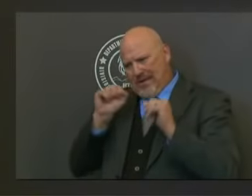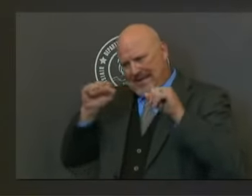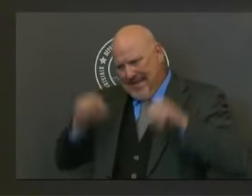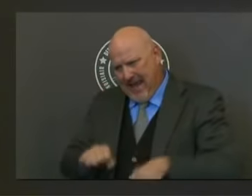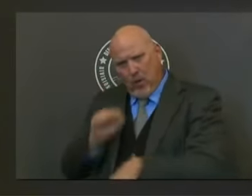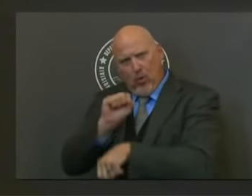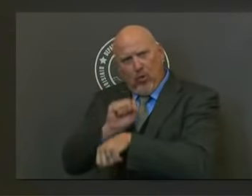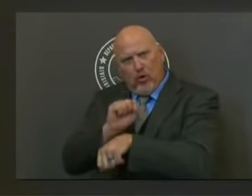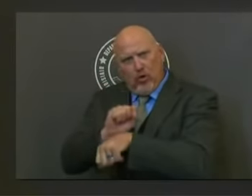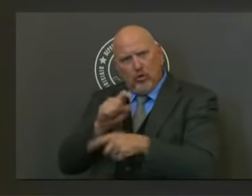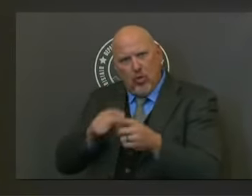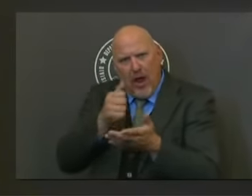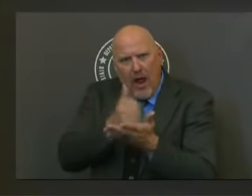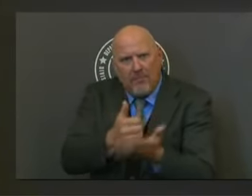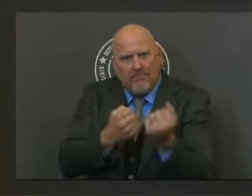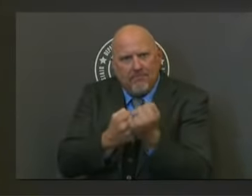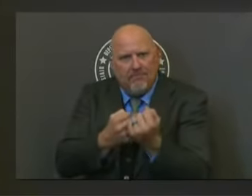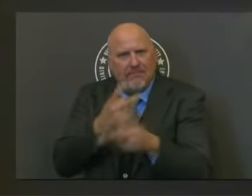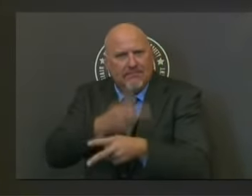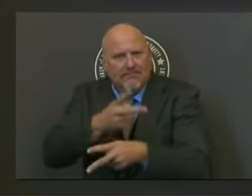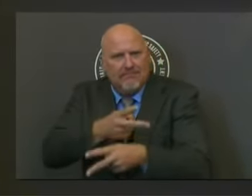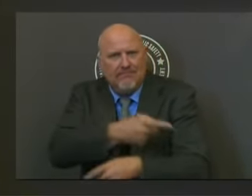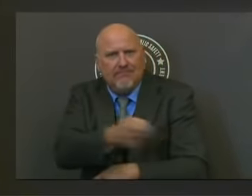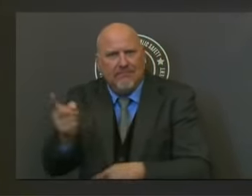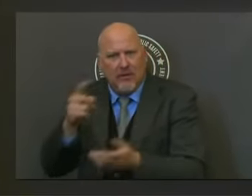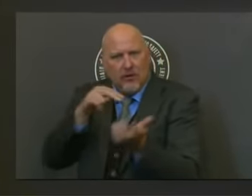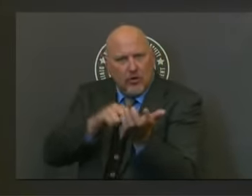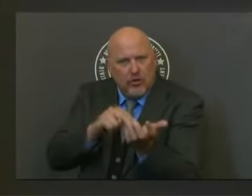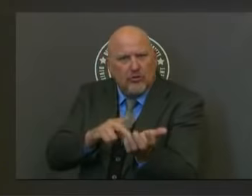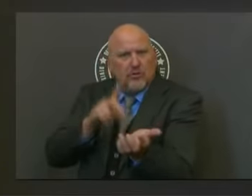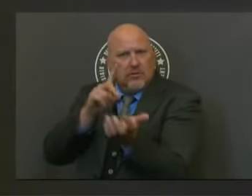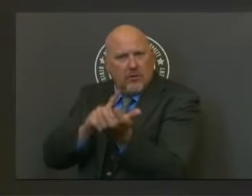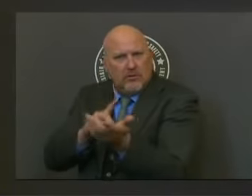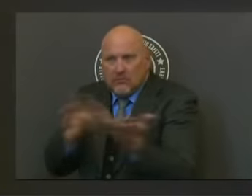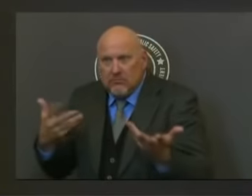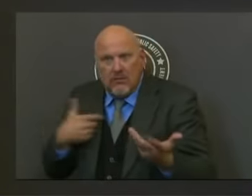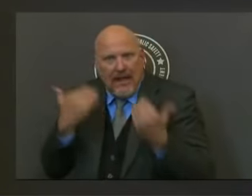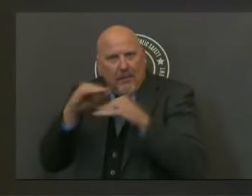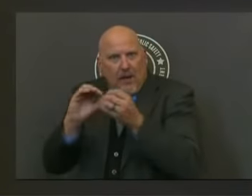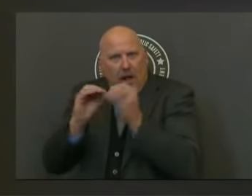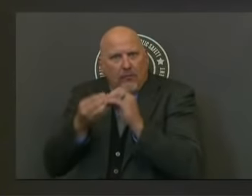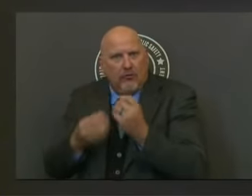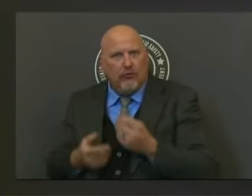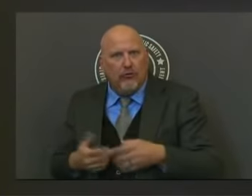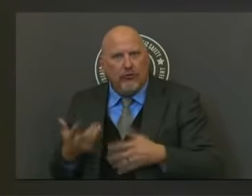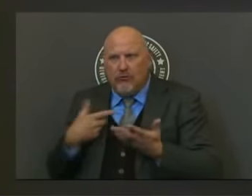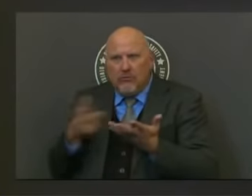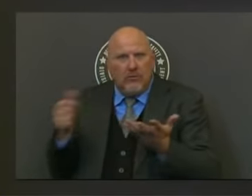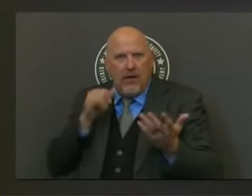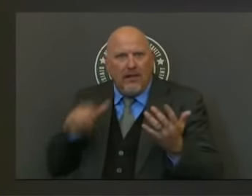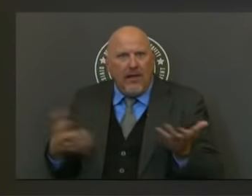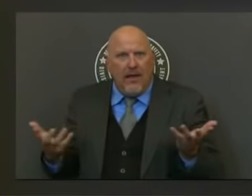assistants and nurse practitioners are pharmacists are respiratory tech our